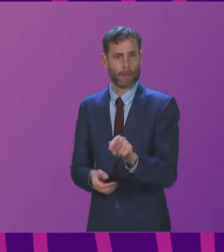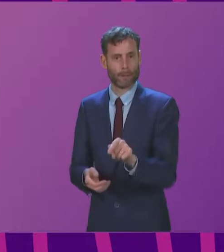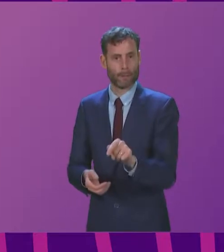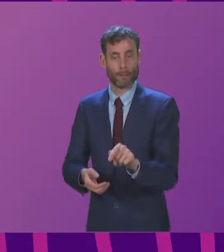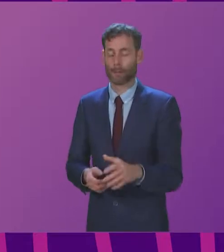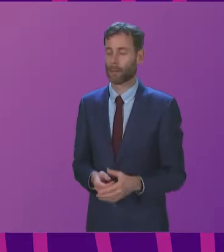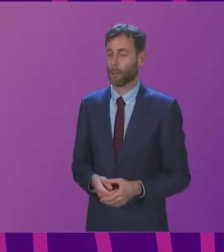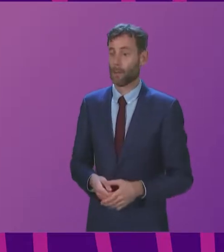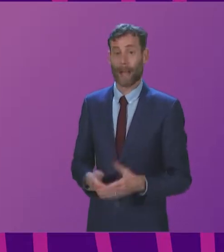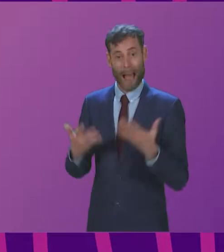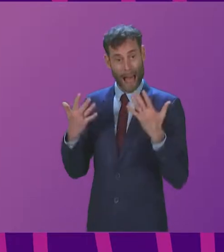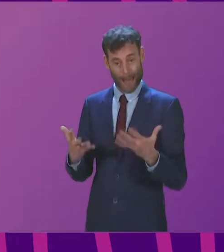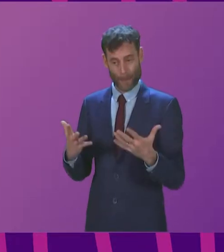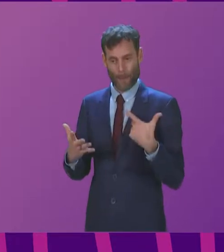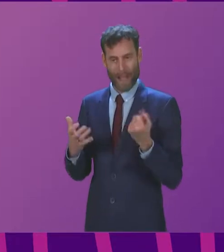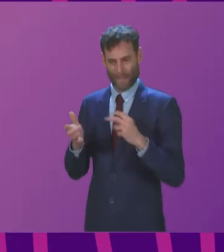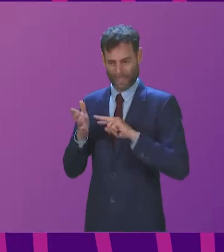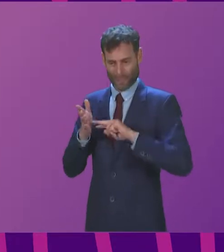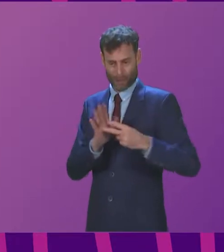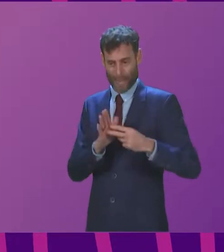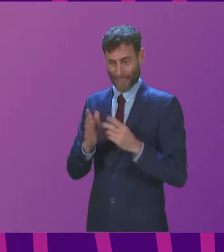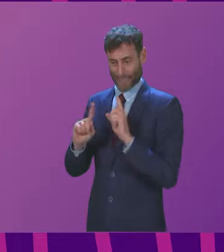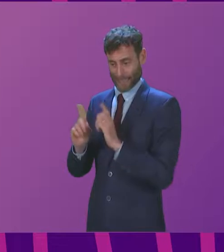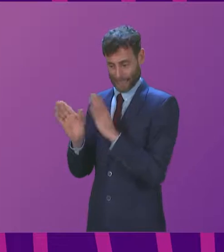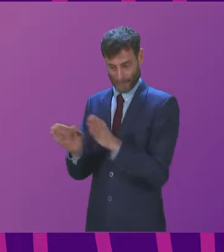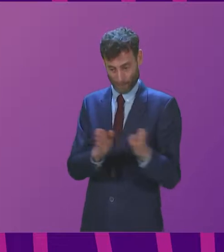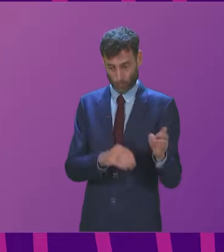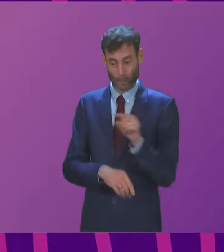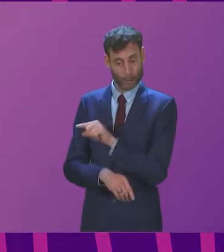is effective, but we must ask ourselves whether it will continue to be effective